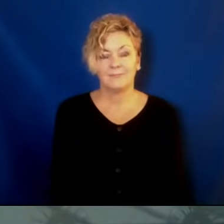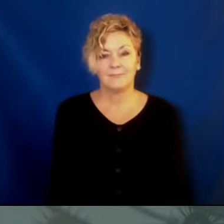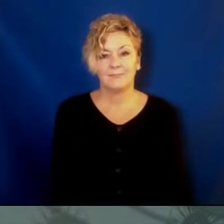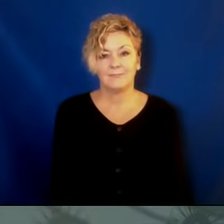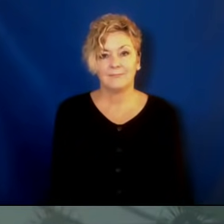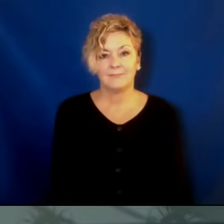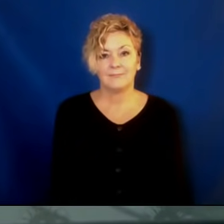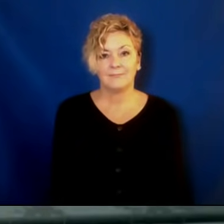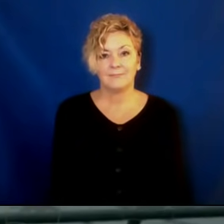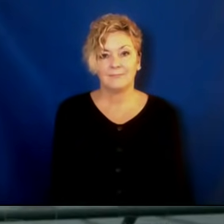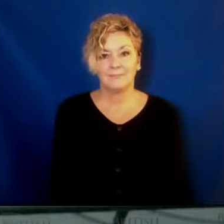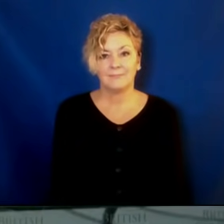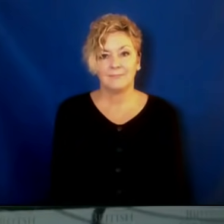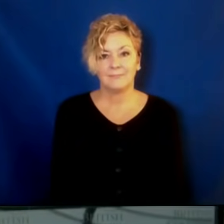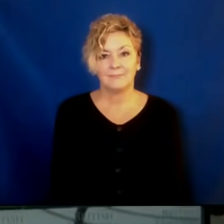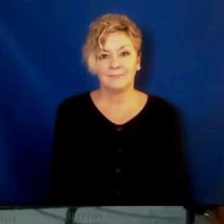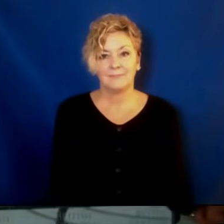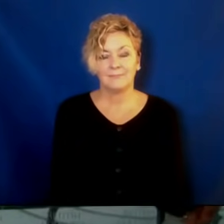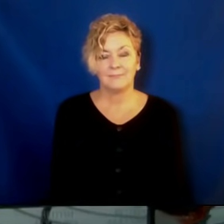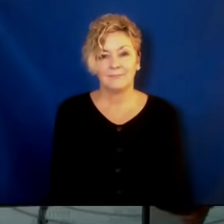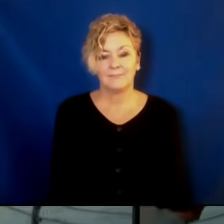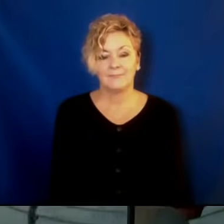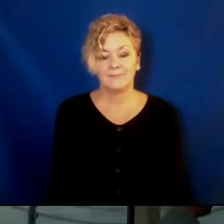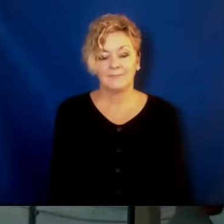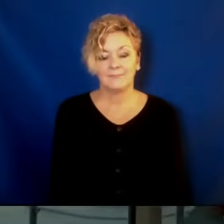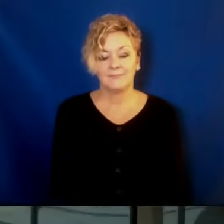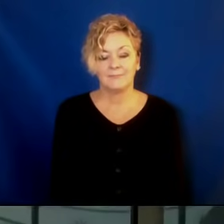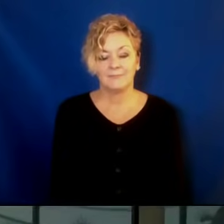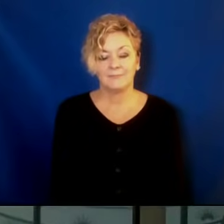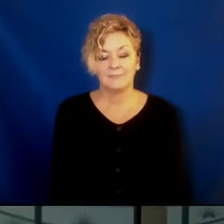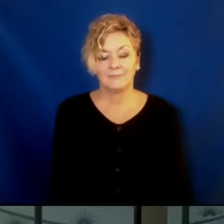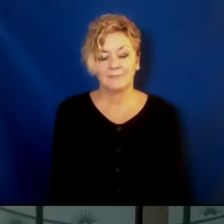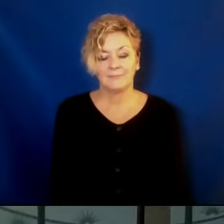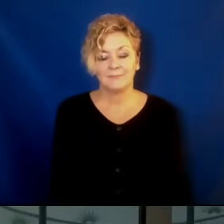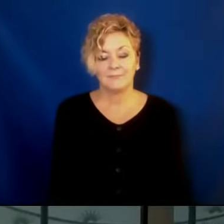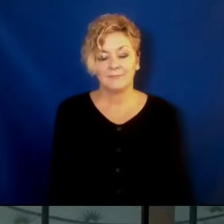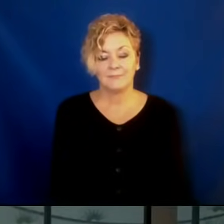Thank you all for joining us this afternoon.